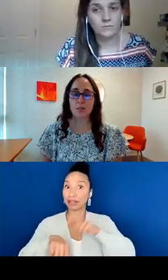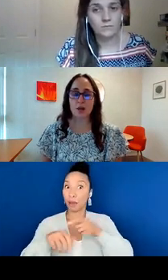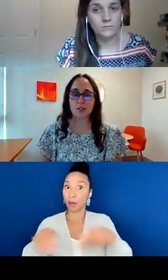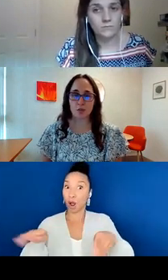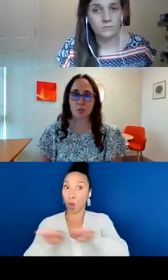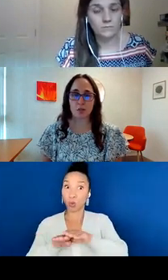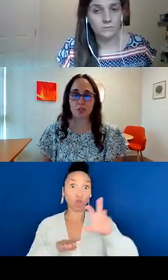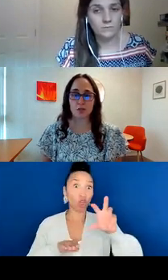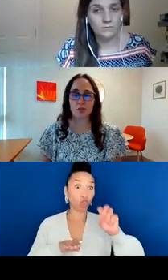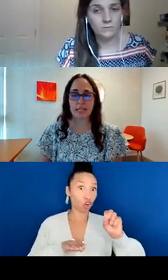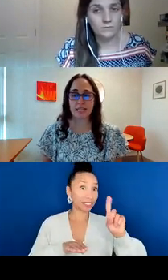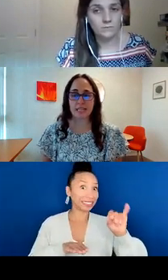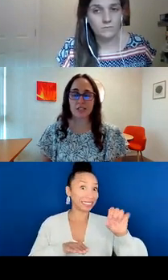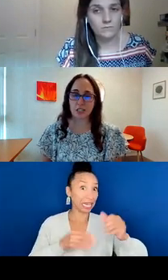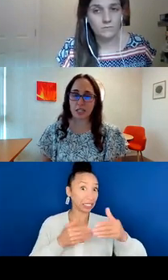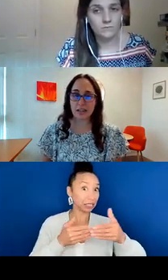So the progress report due date is